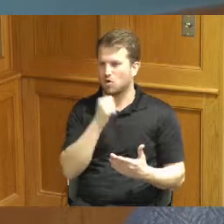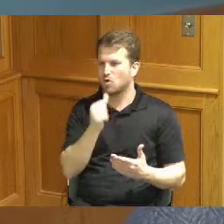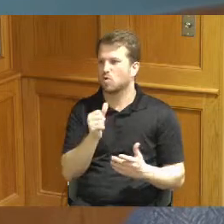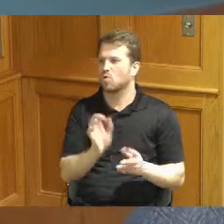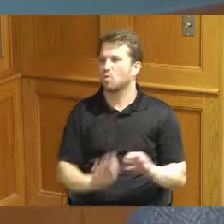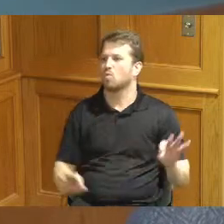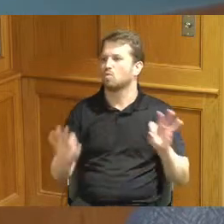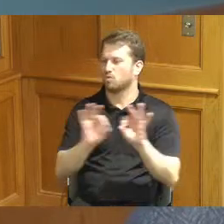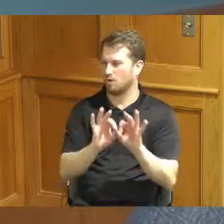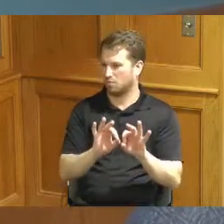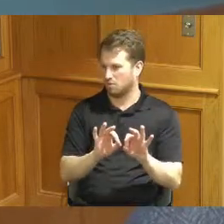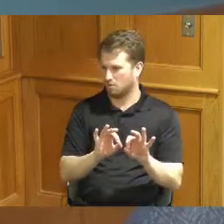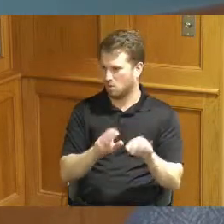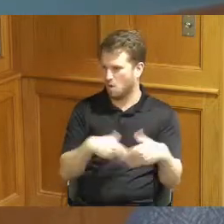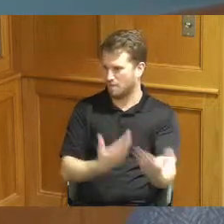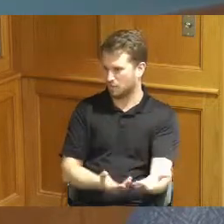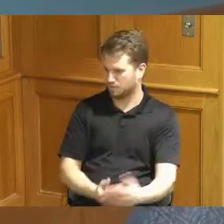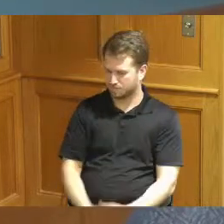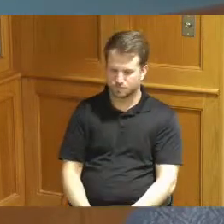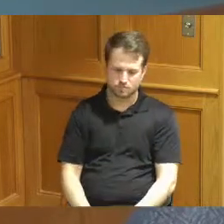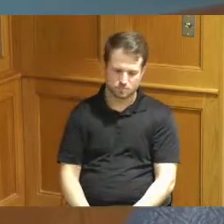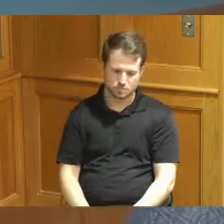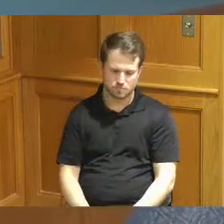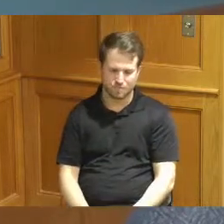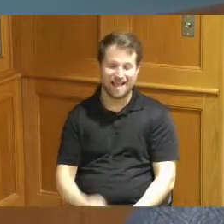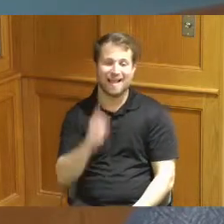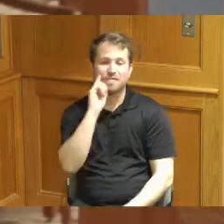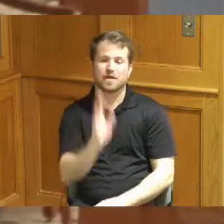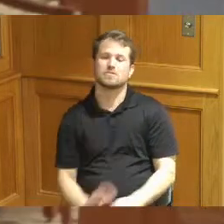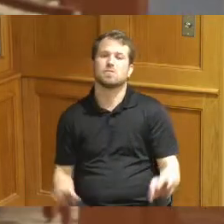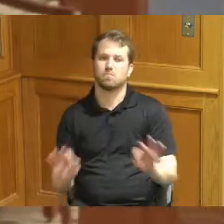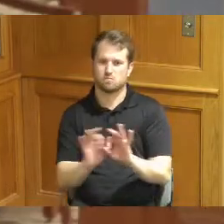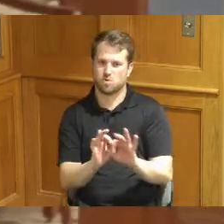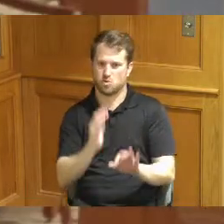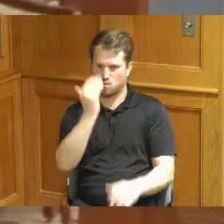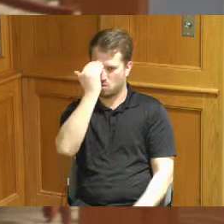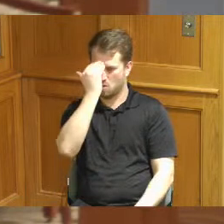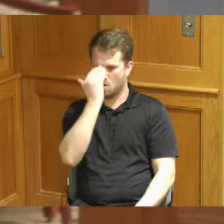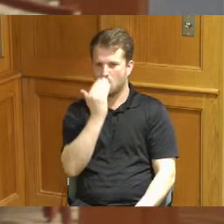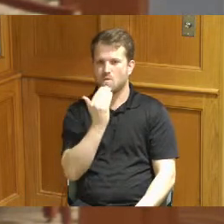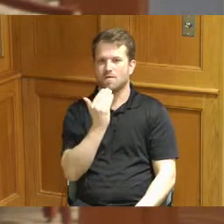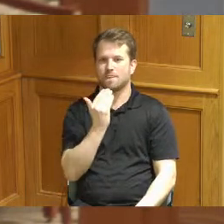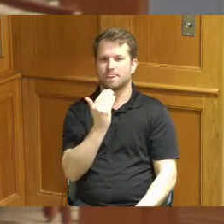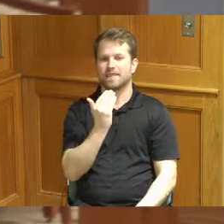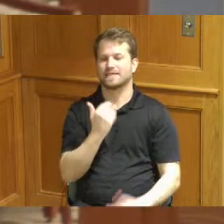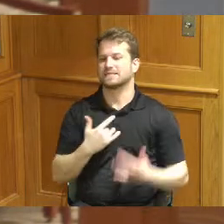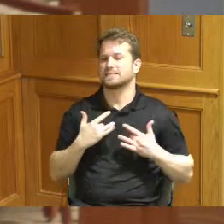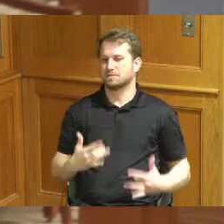I do think it's important to be aware of what the the experiences of the average person so we have